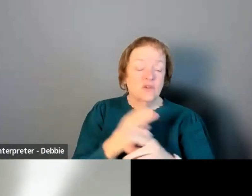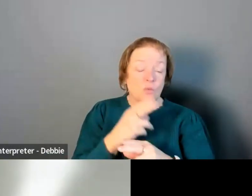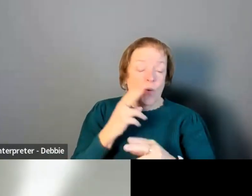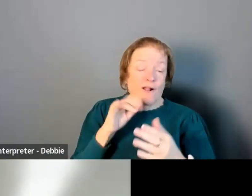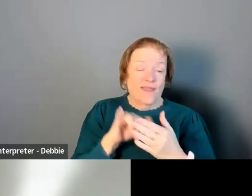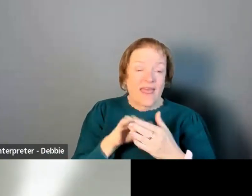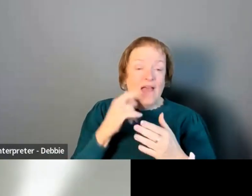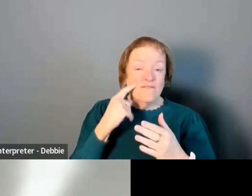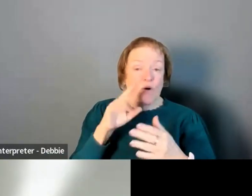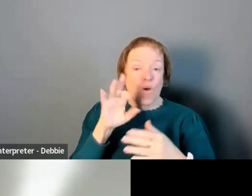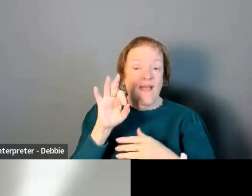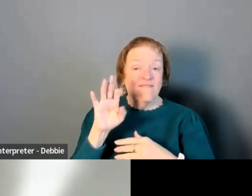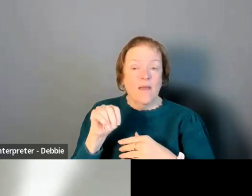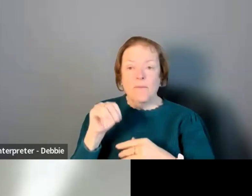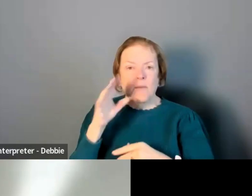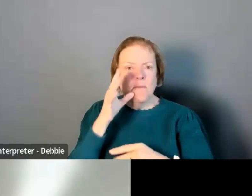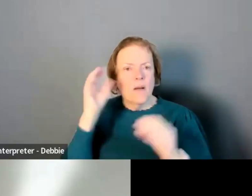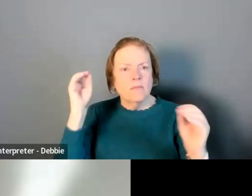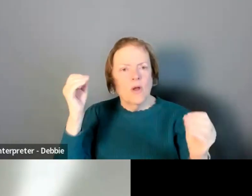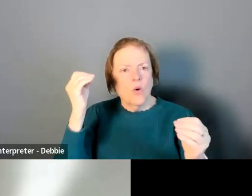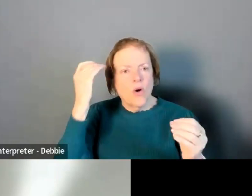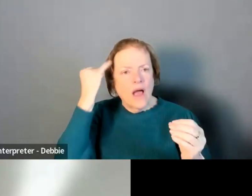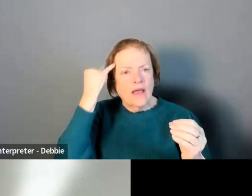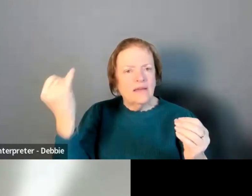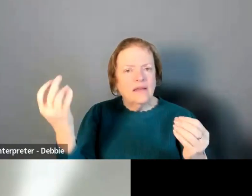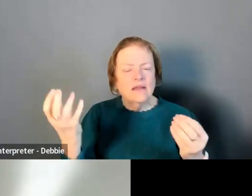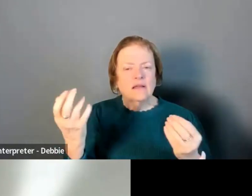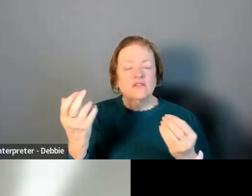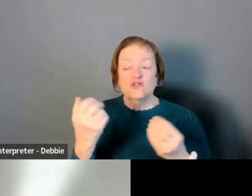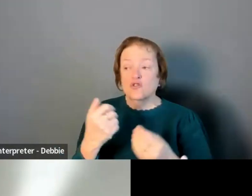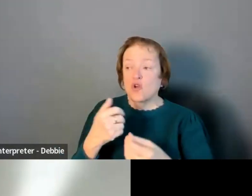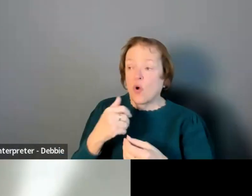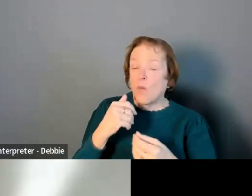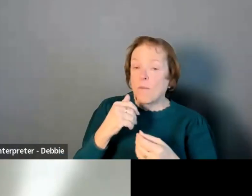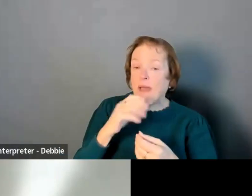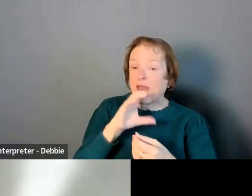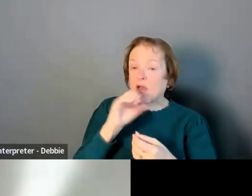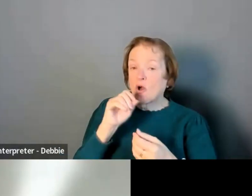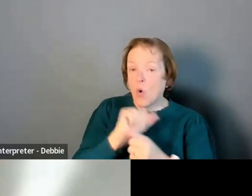Mom had no idea, so I had my coworker speak to mom in Spanish, and mom was like,